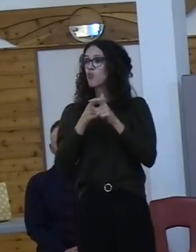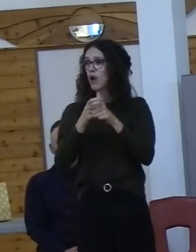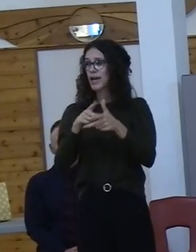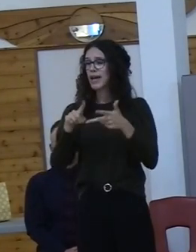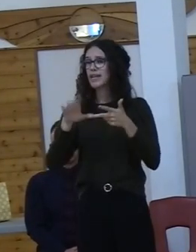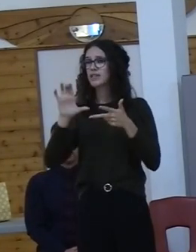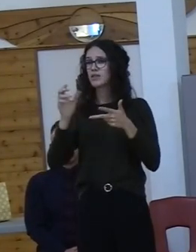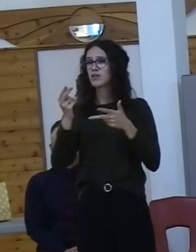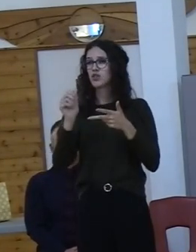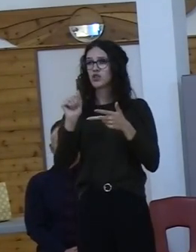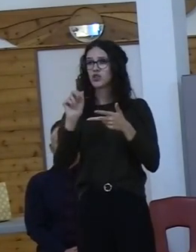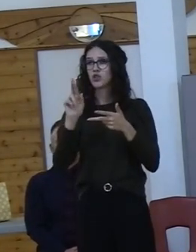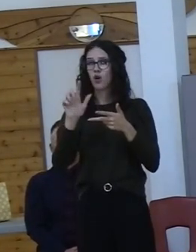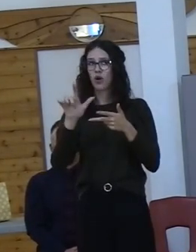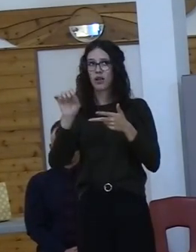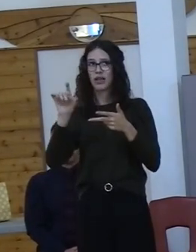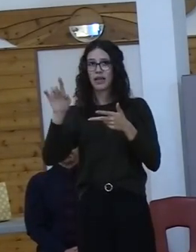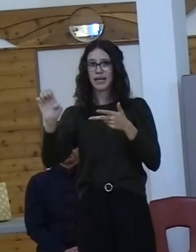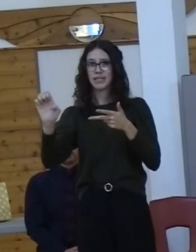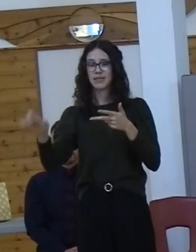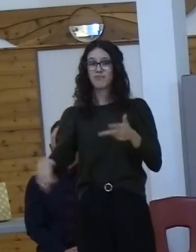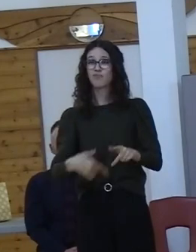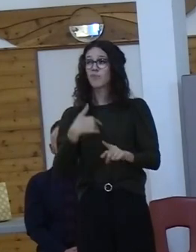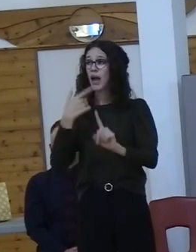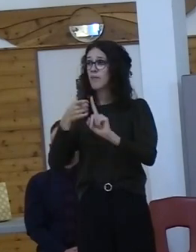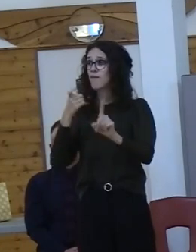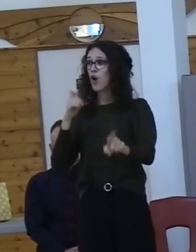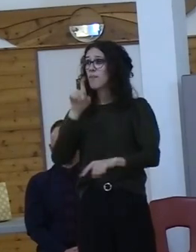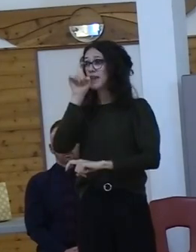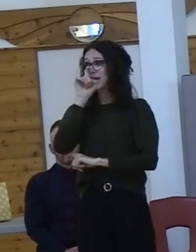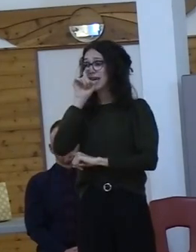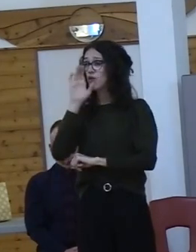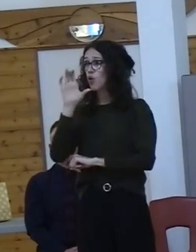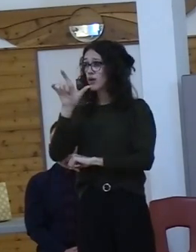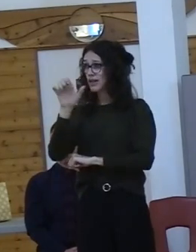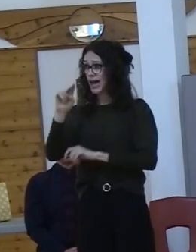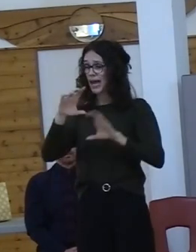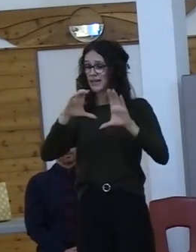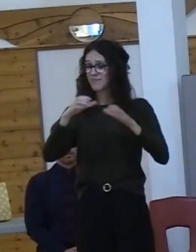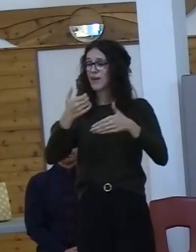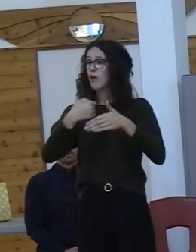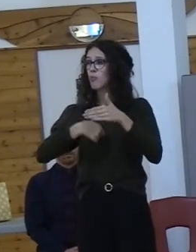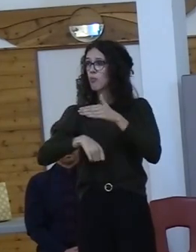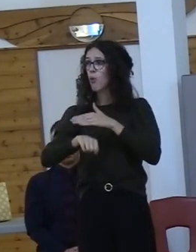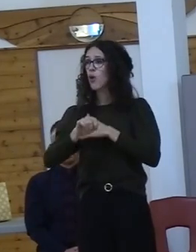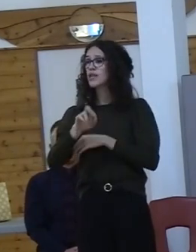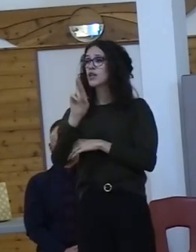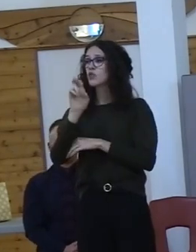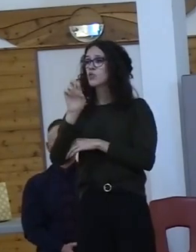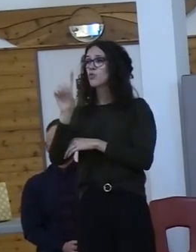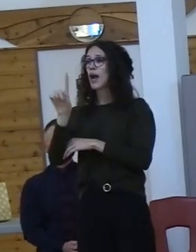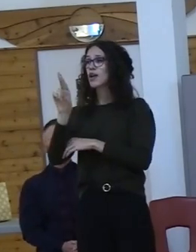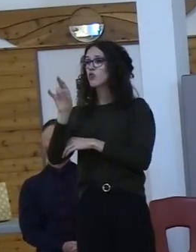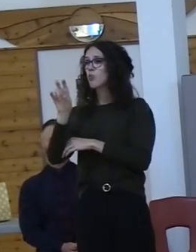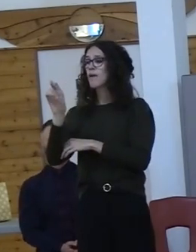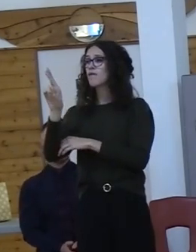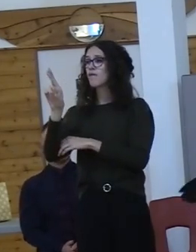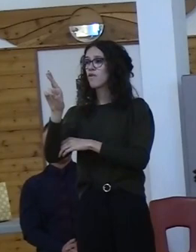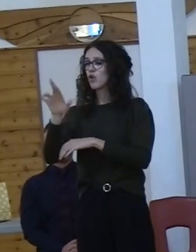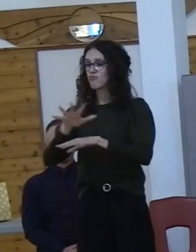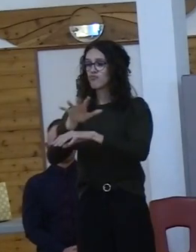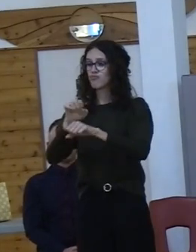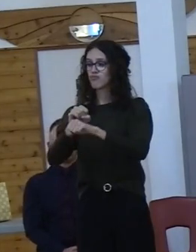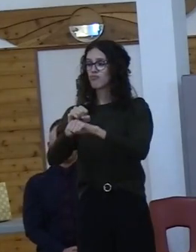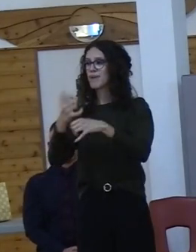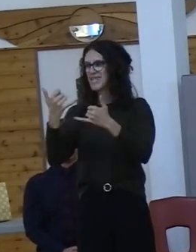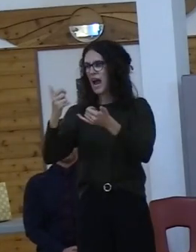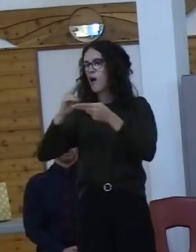I also mention that I'm from the Eagle Plant and I was born in the Red River Settlement, which is not Winnipeg.